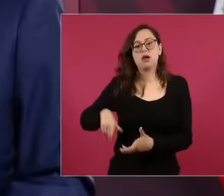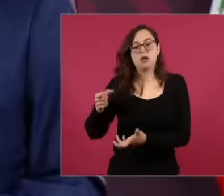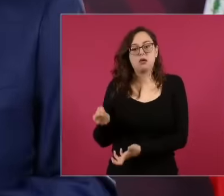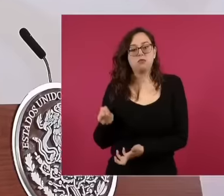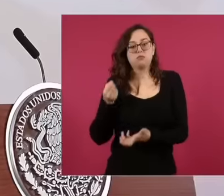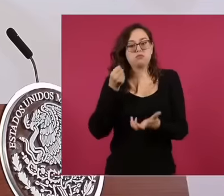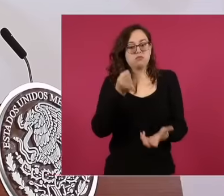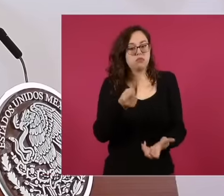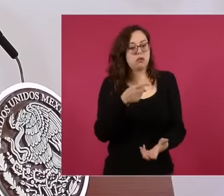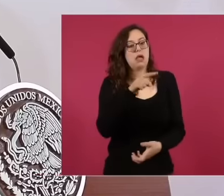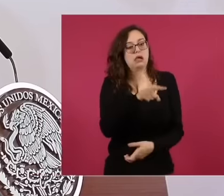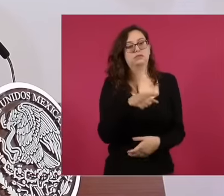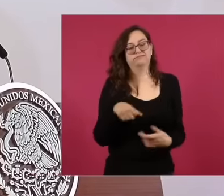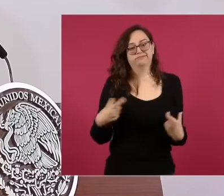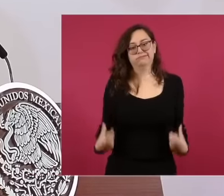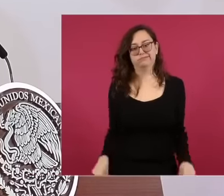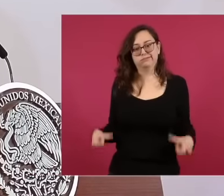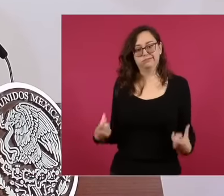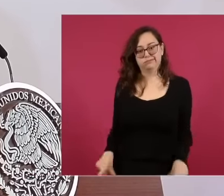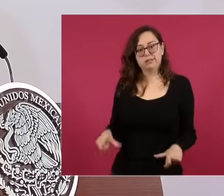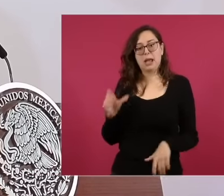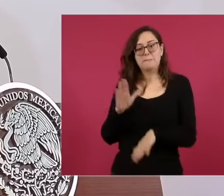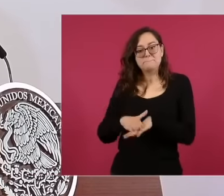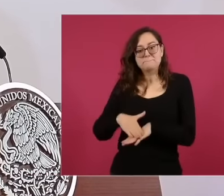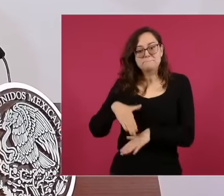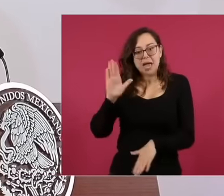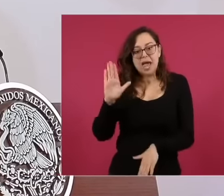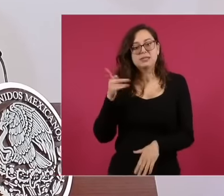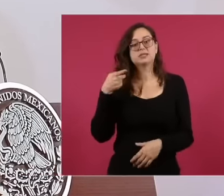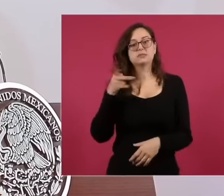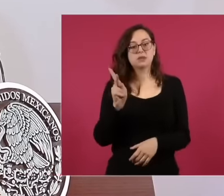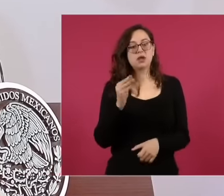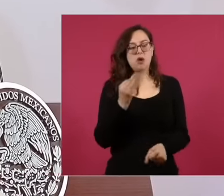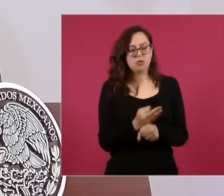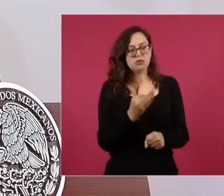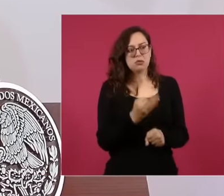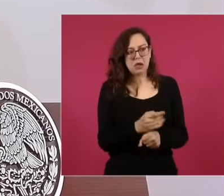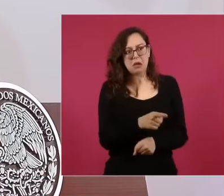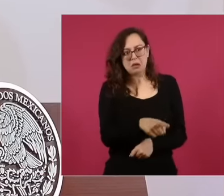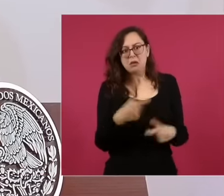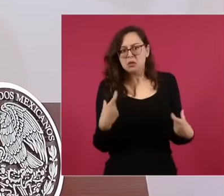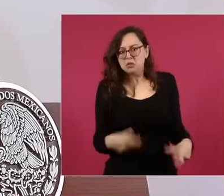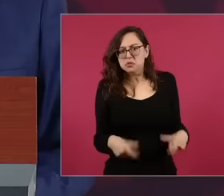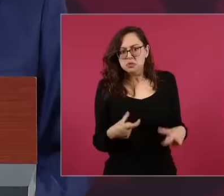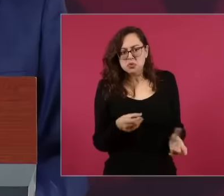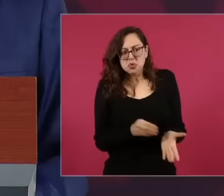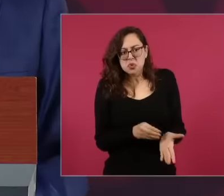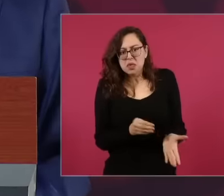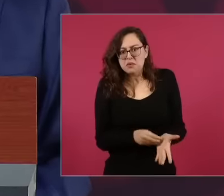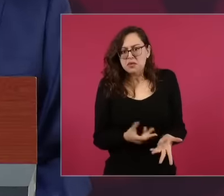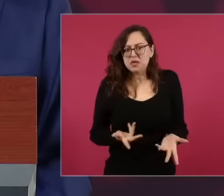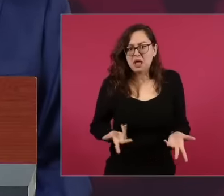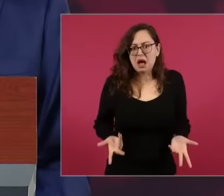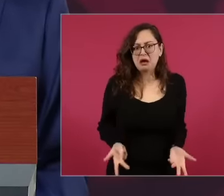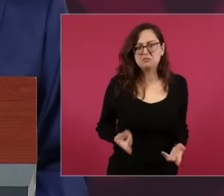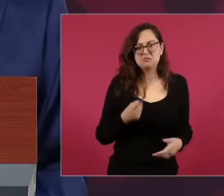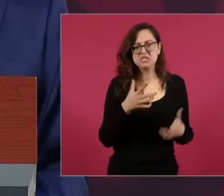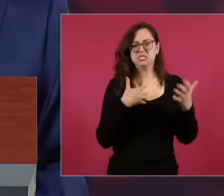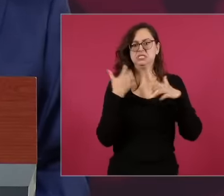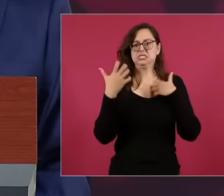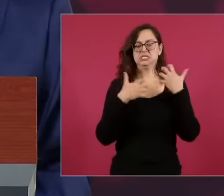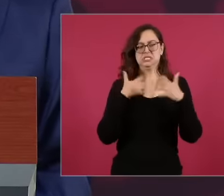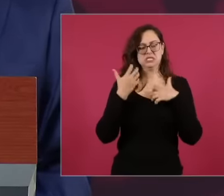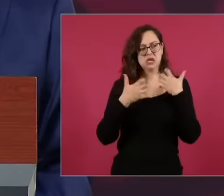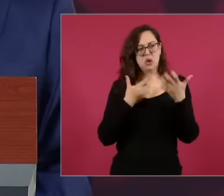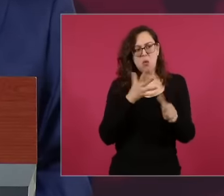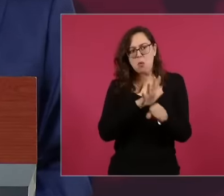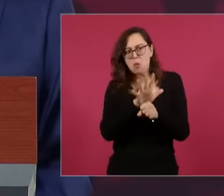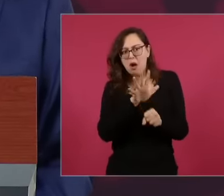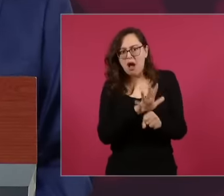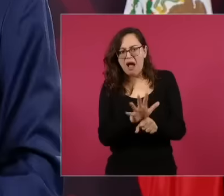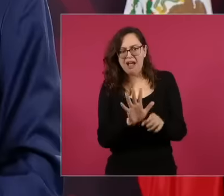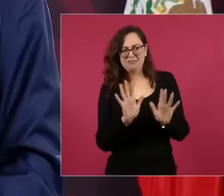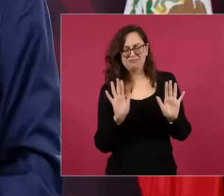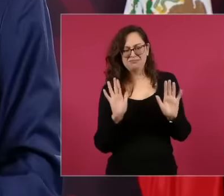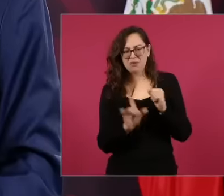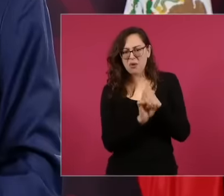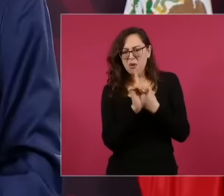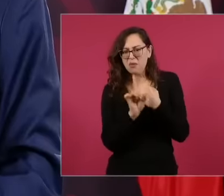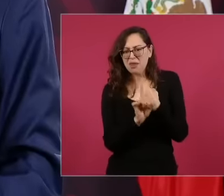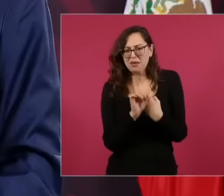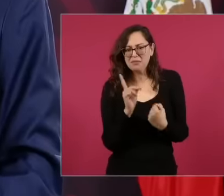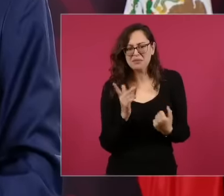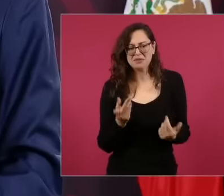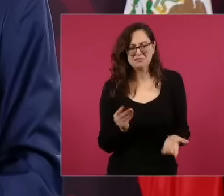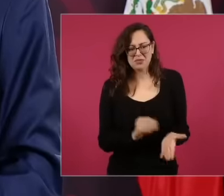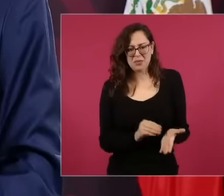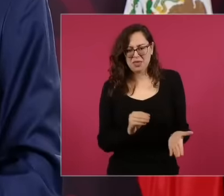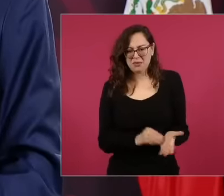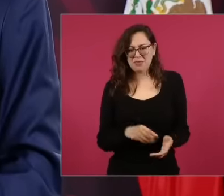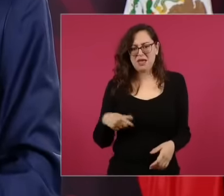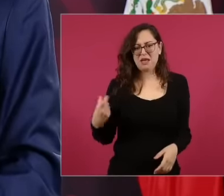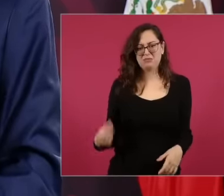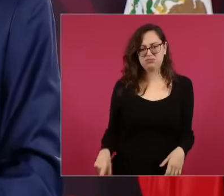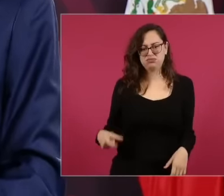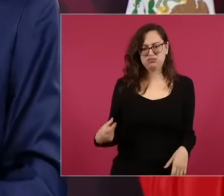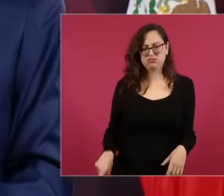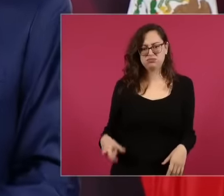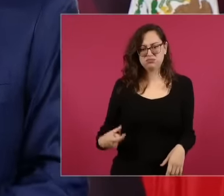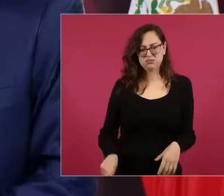, but it's going well for them, it's not because they're so so angry. Yesterday I was talking in